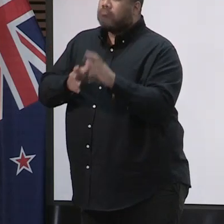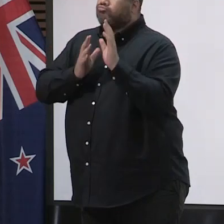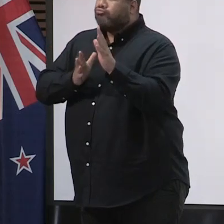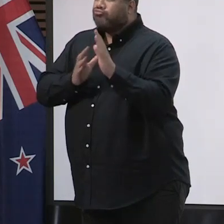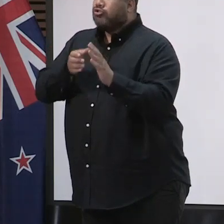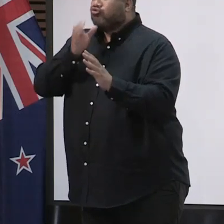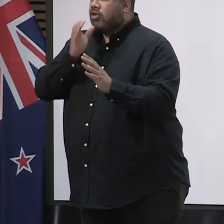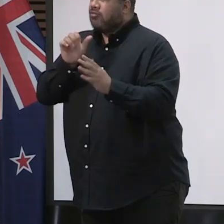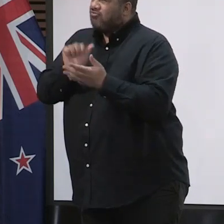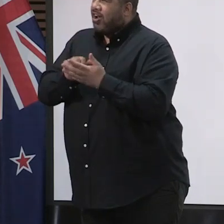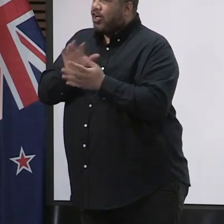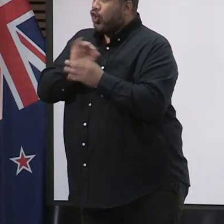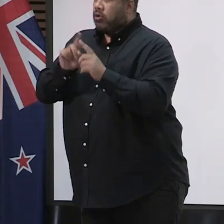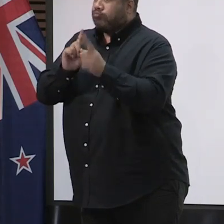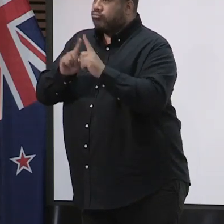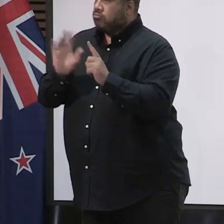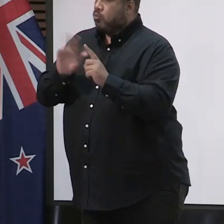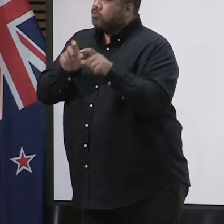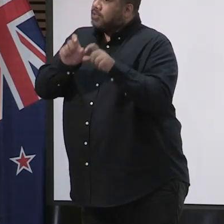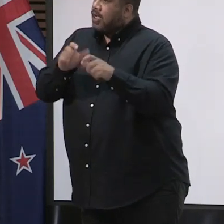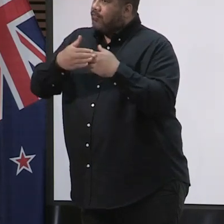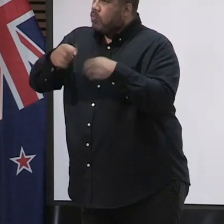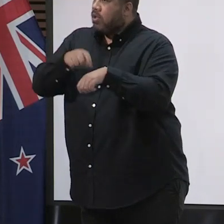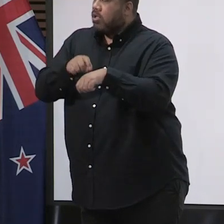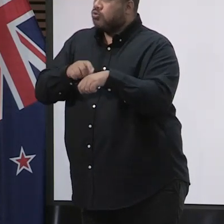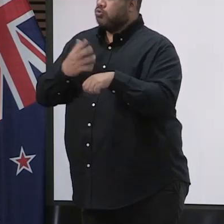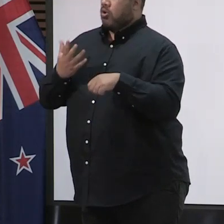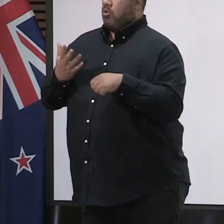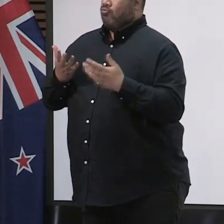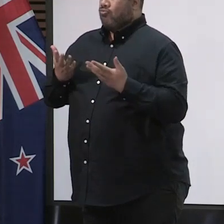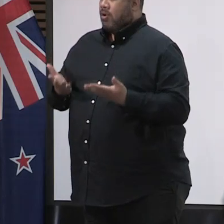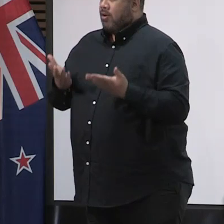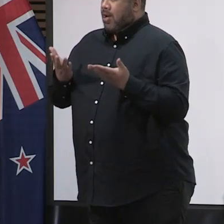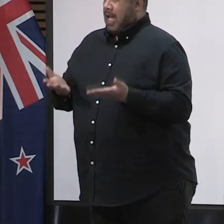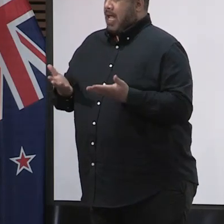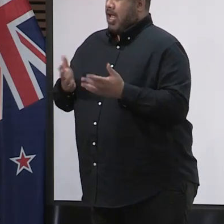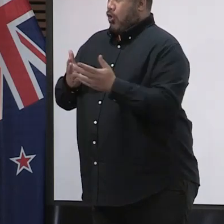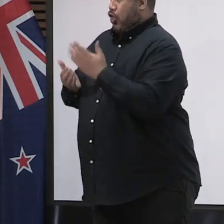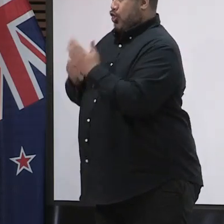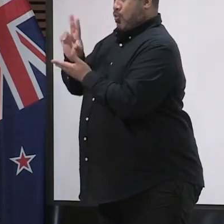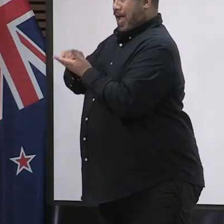outlets don't need to keep a record, but it's our hospitality venues, remember